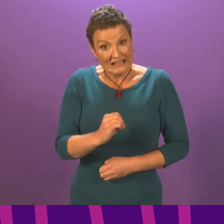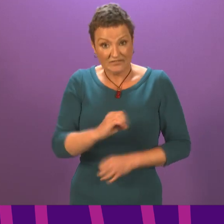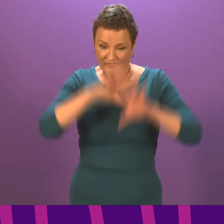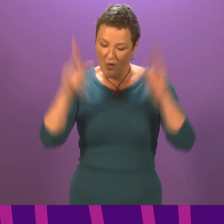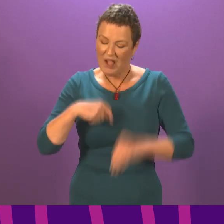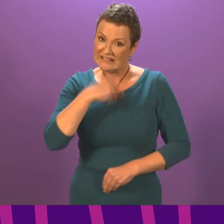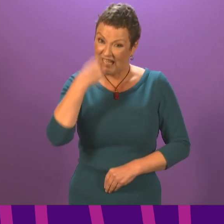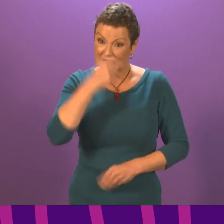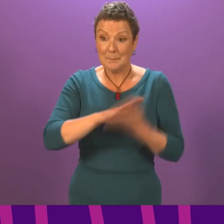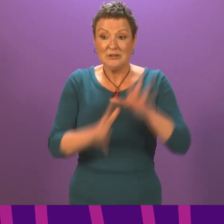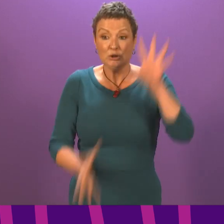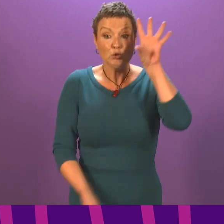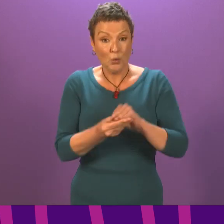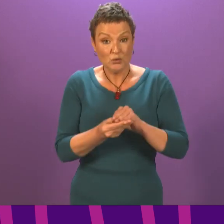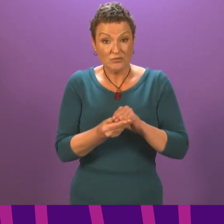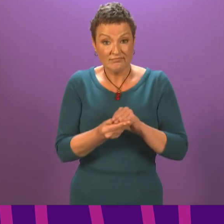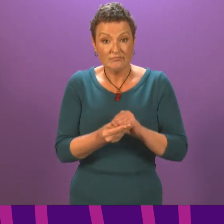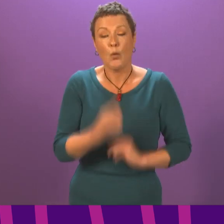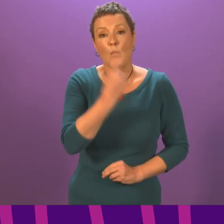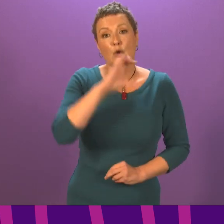out and takes the total number of cases to 107,749. There are currently 996 people in